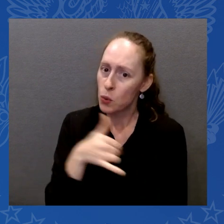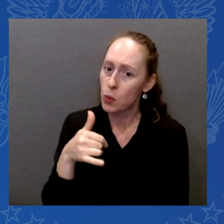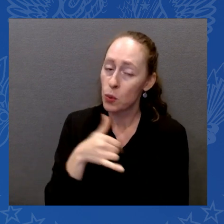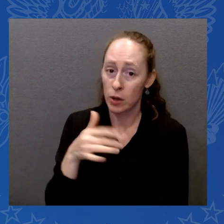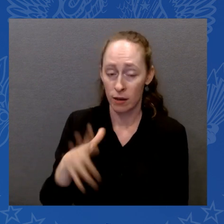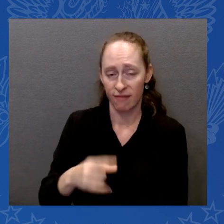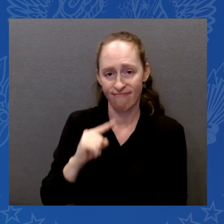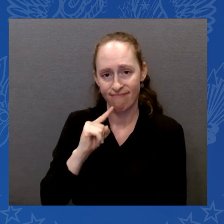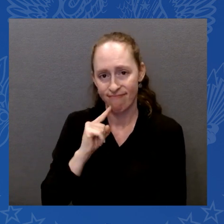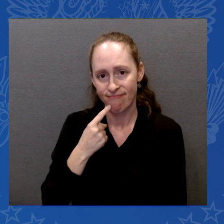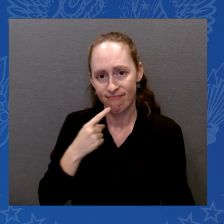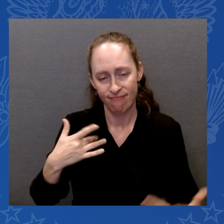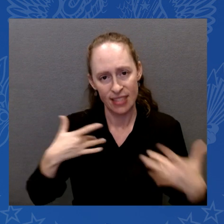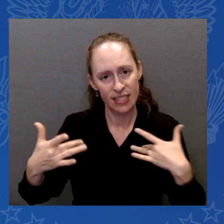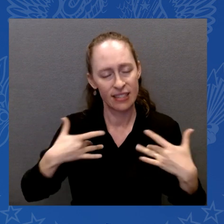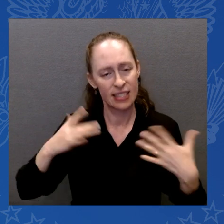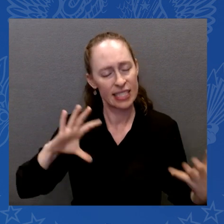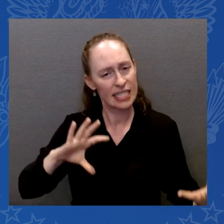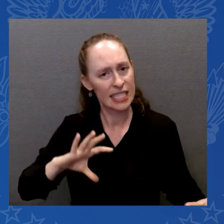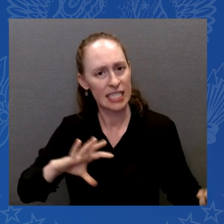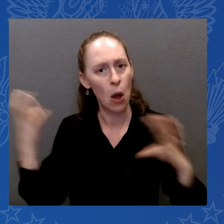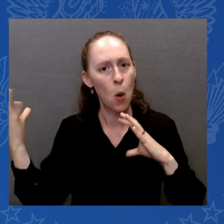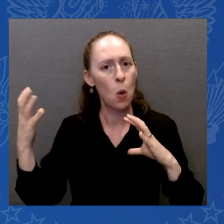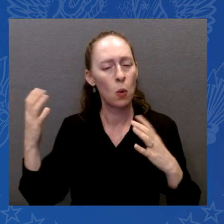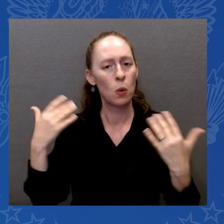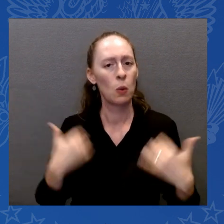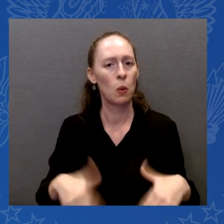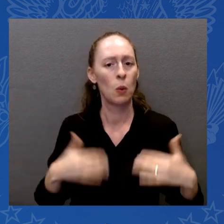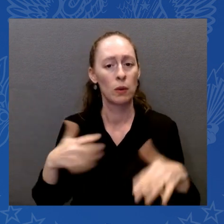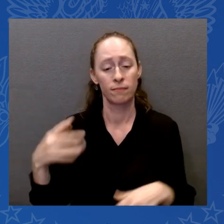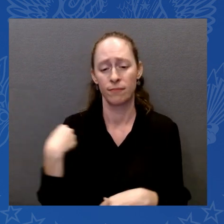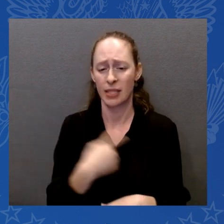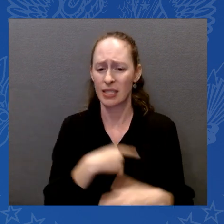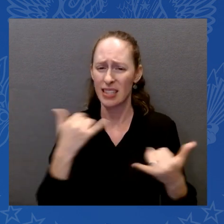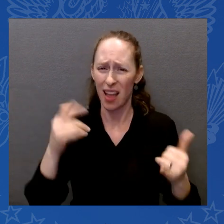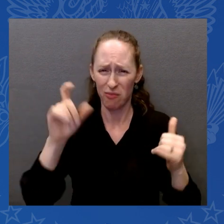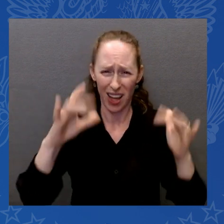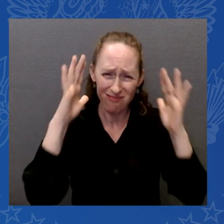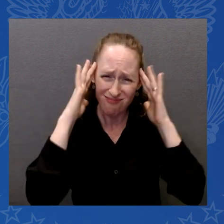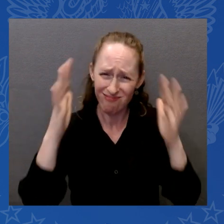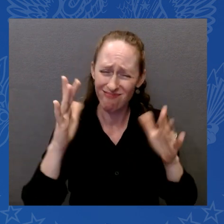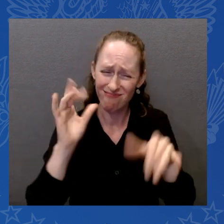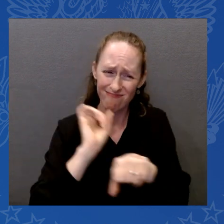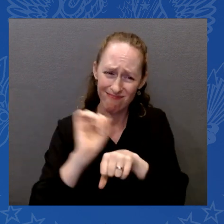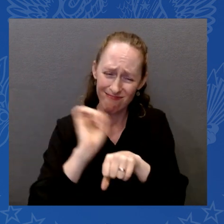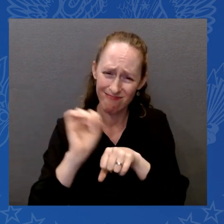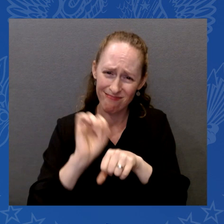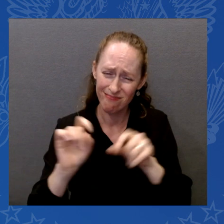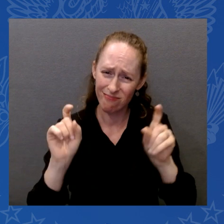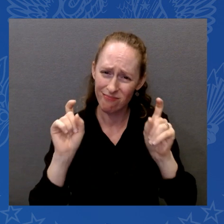we will continue to do the work as an administration, including working with folks in our country